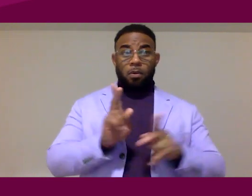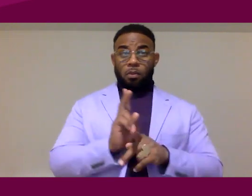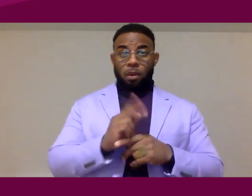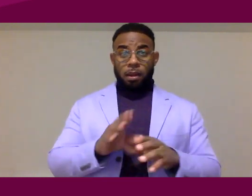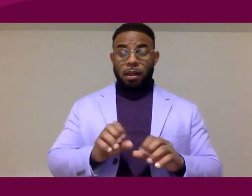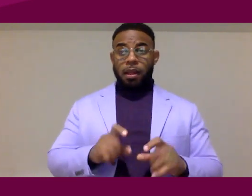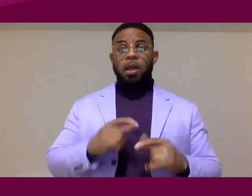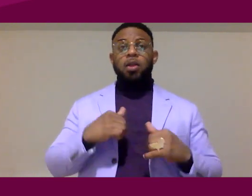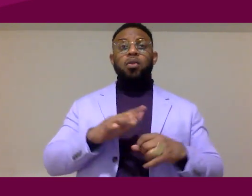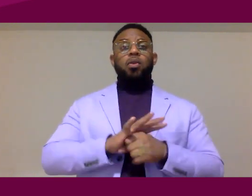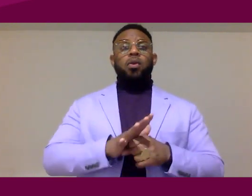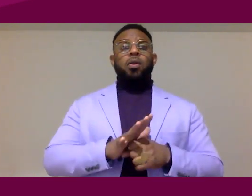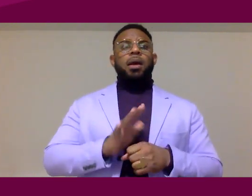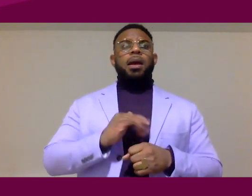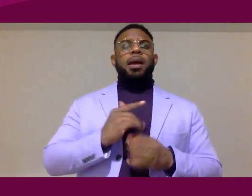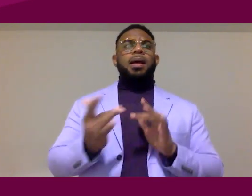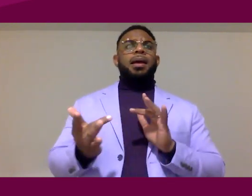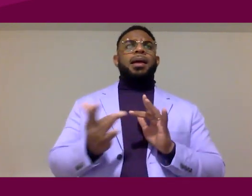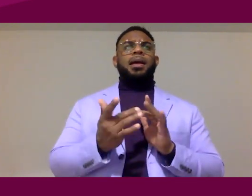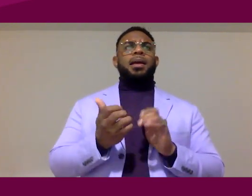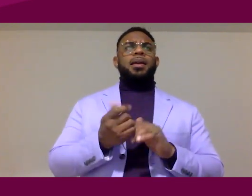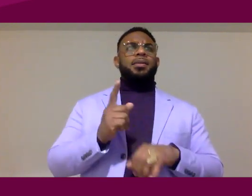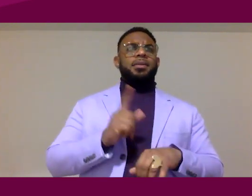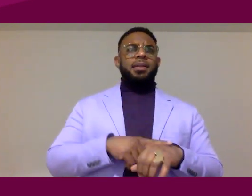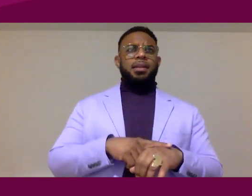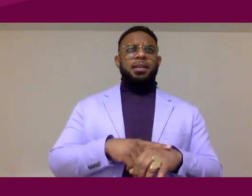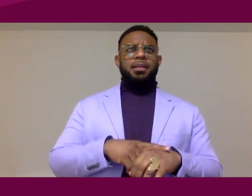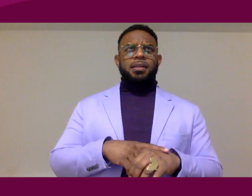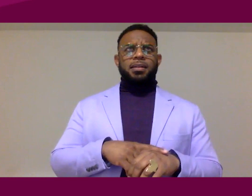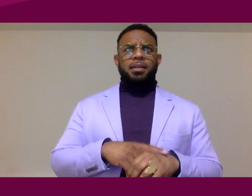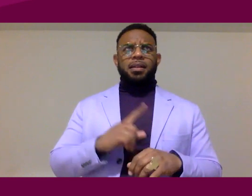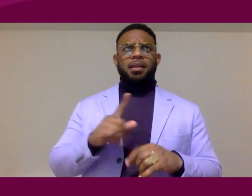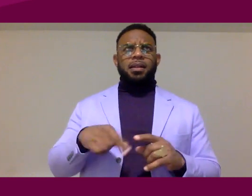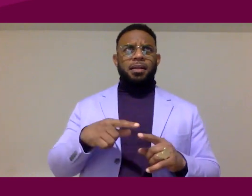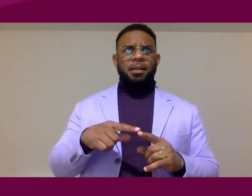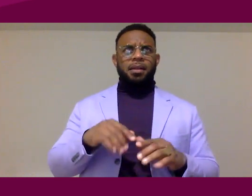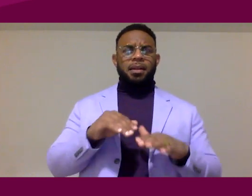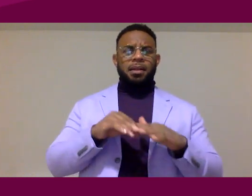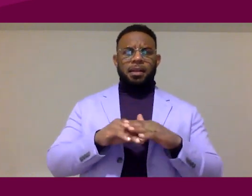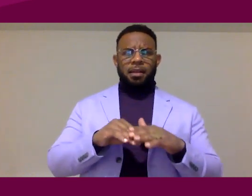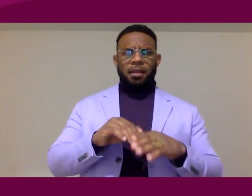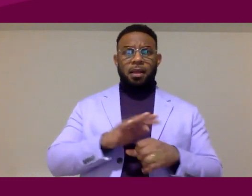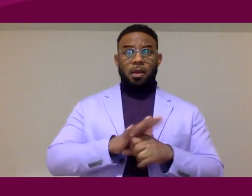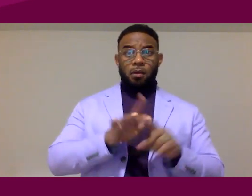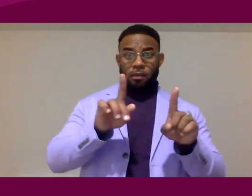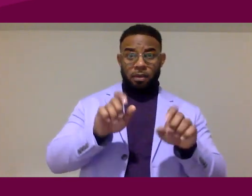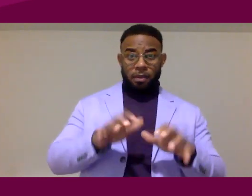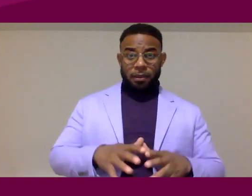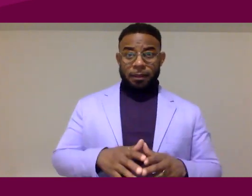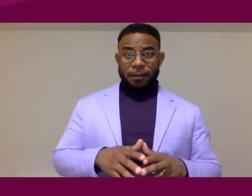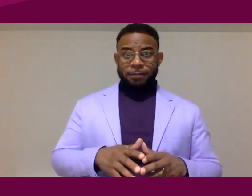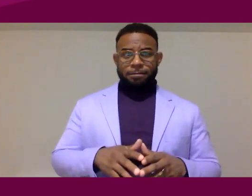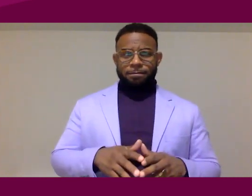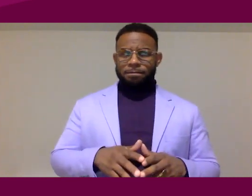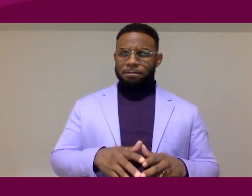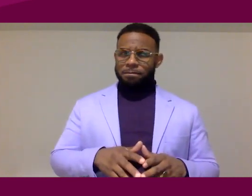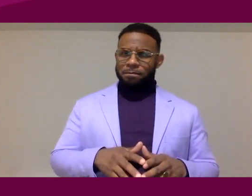During COVID, I was contacted a couple of times about accessible COVID tests.